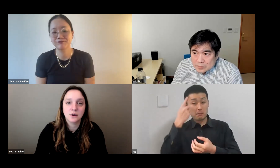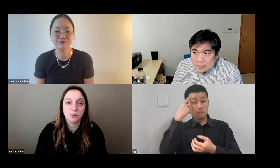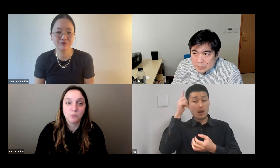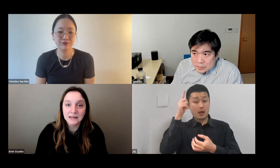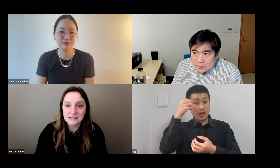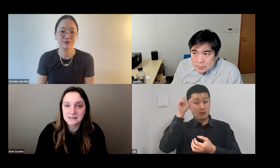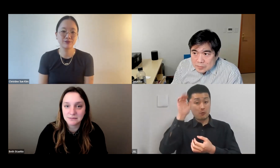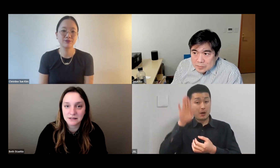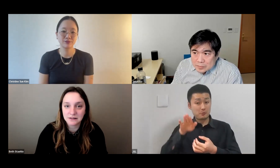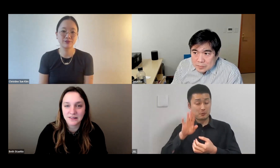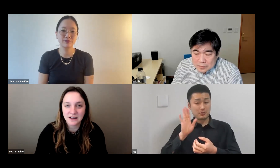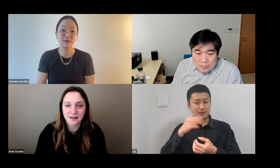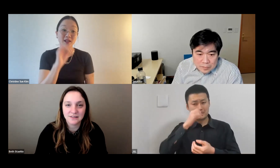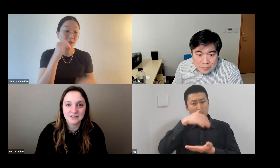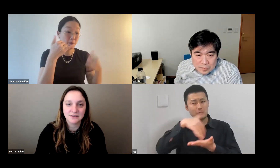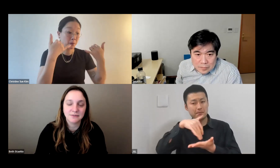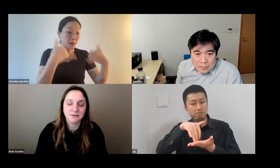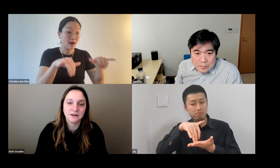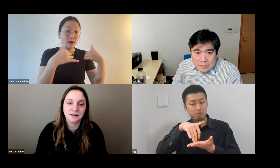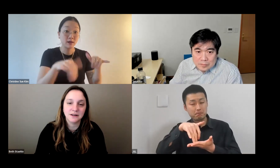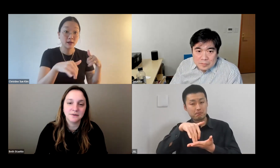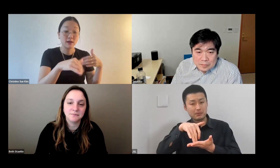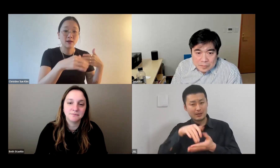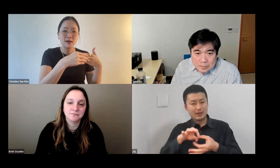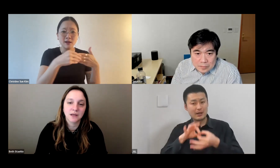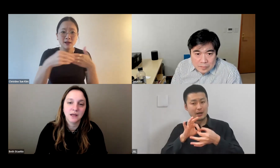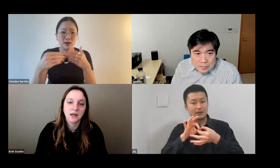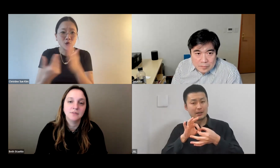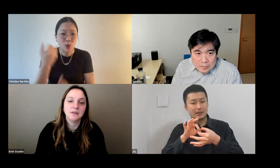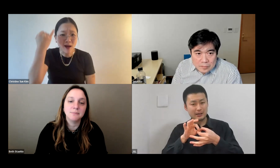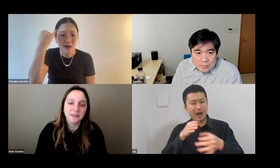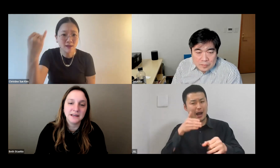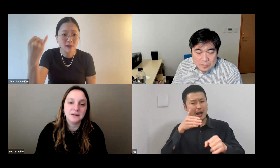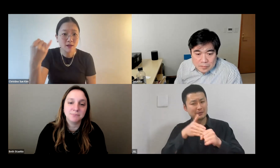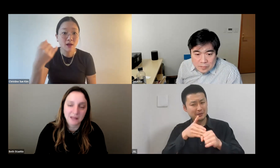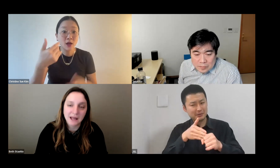We need something like that in the deaf community that the ability to play.